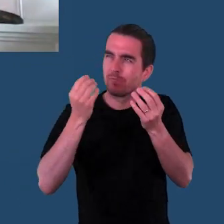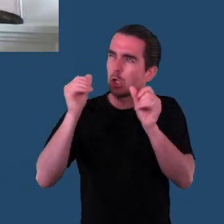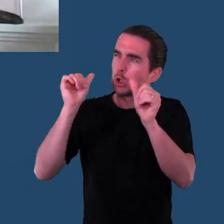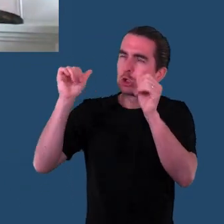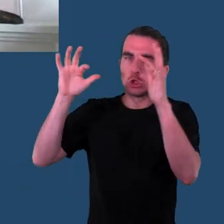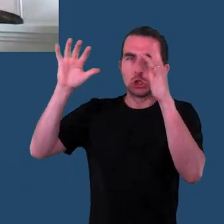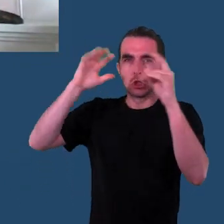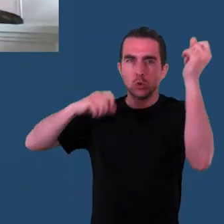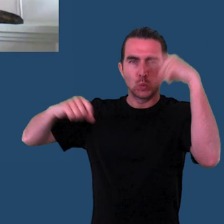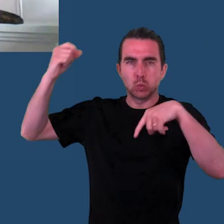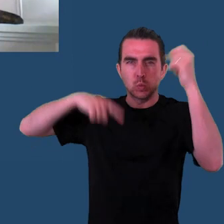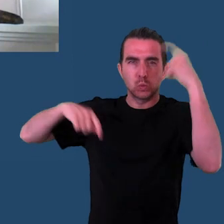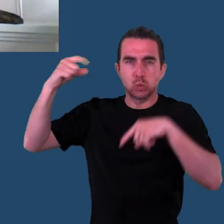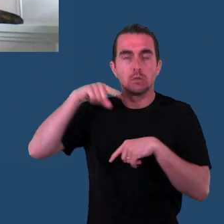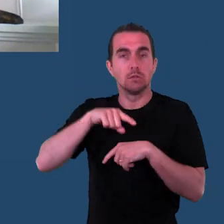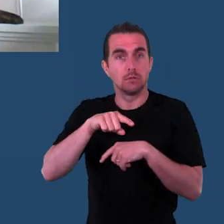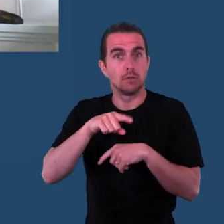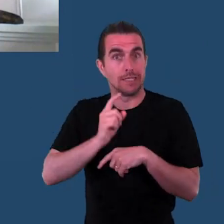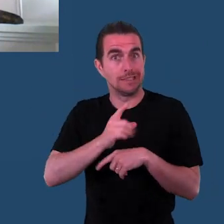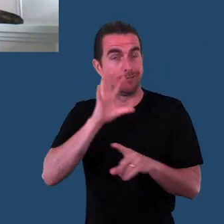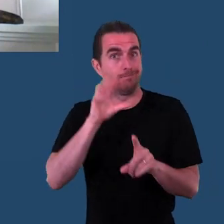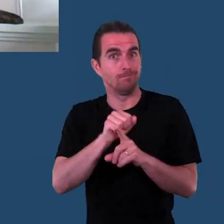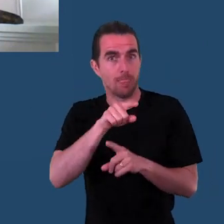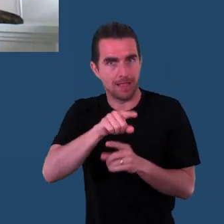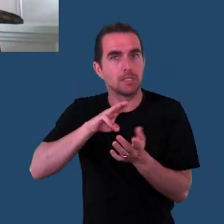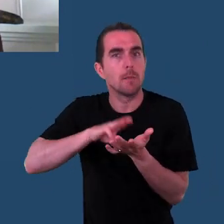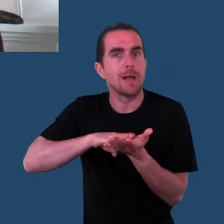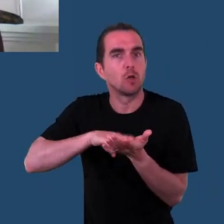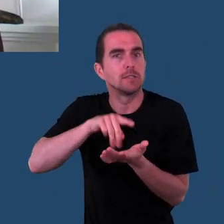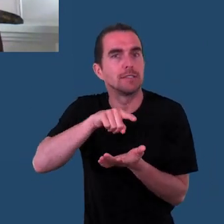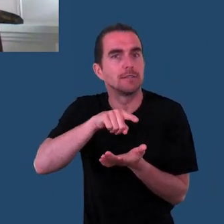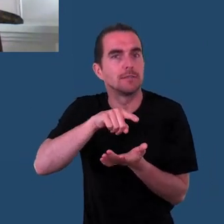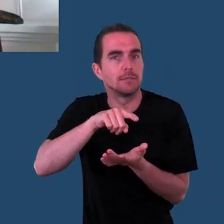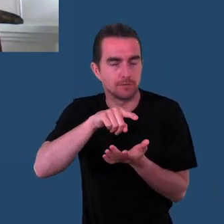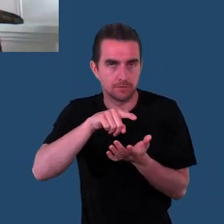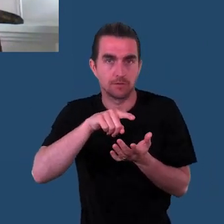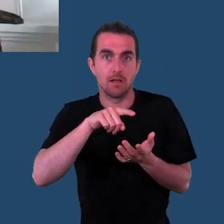that we often find in meteorites. And then after that point,